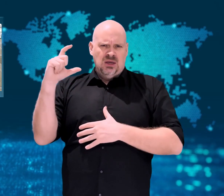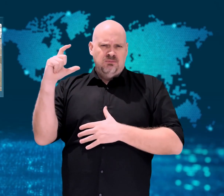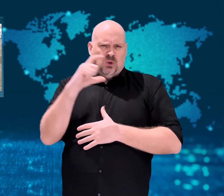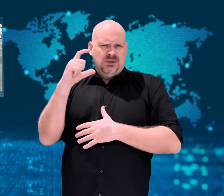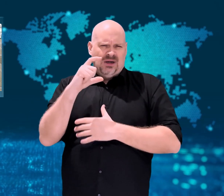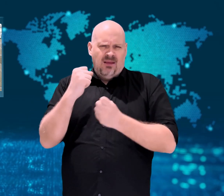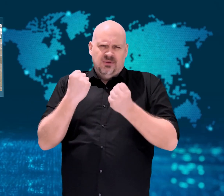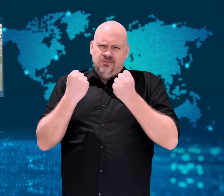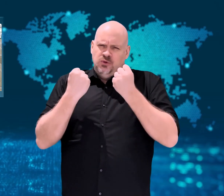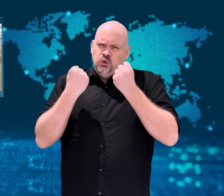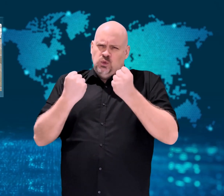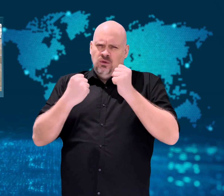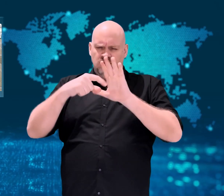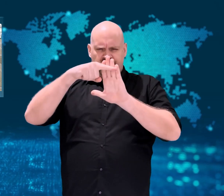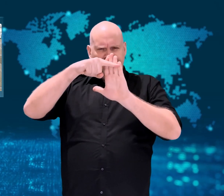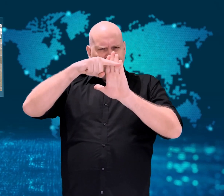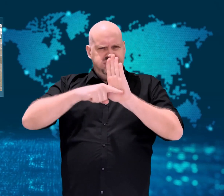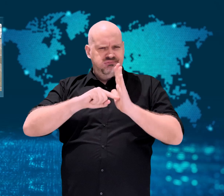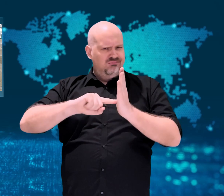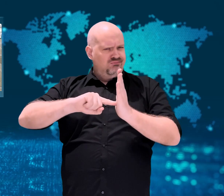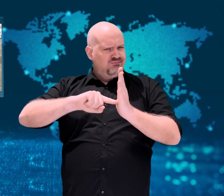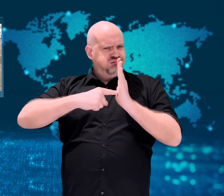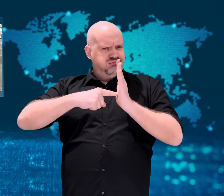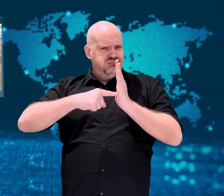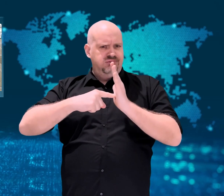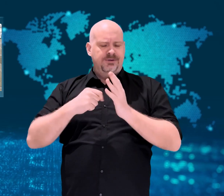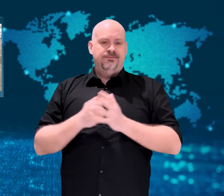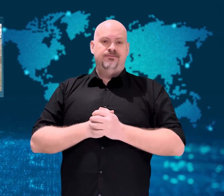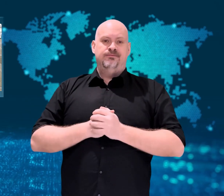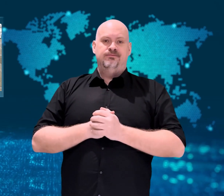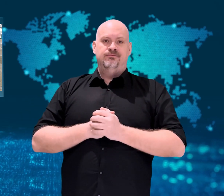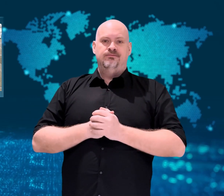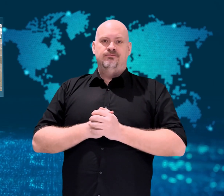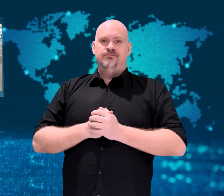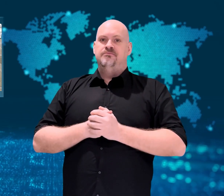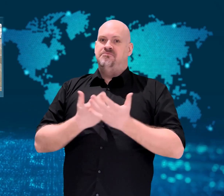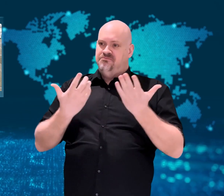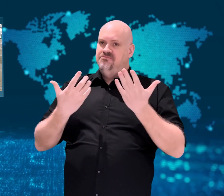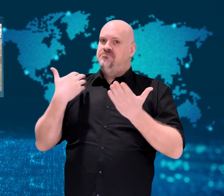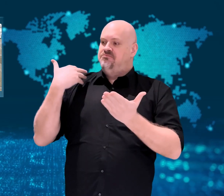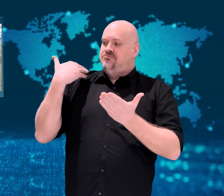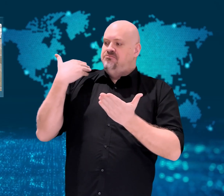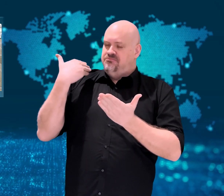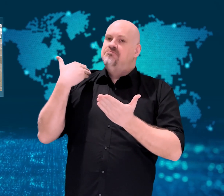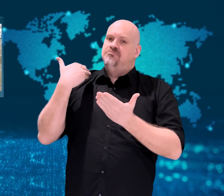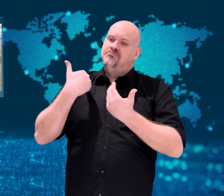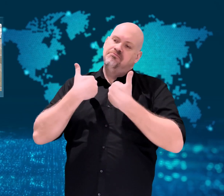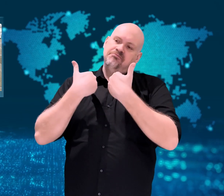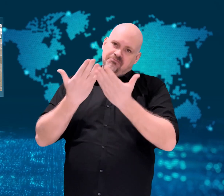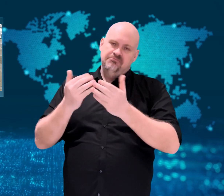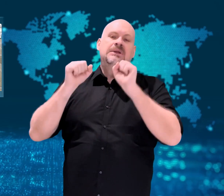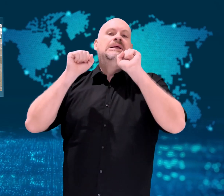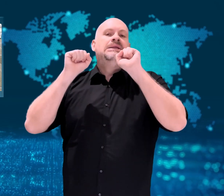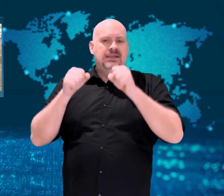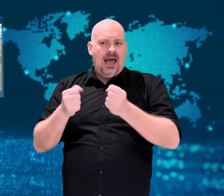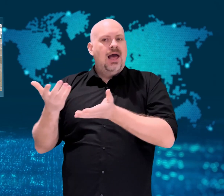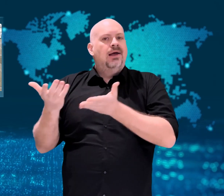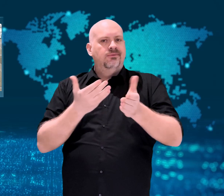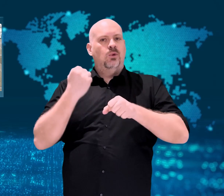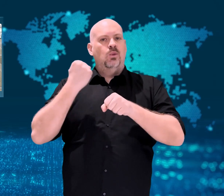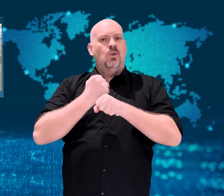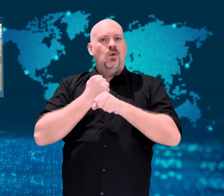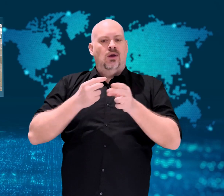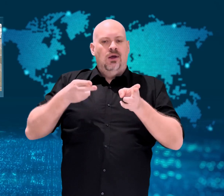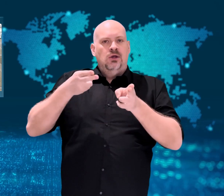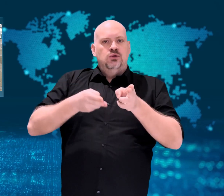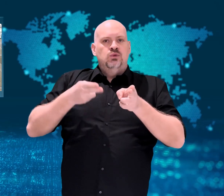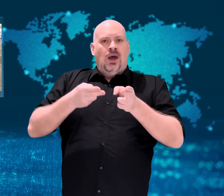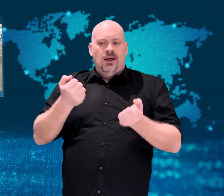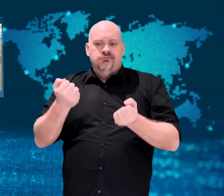They have recently been allowed to work as train drivers.